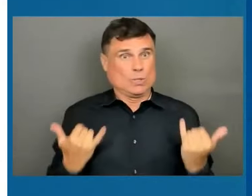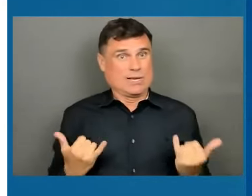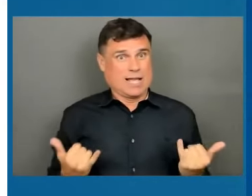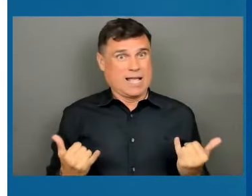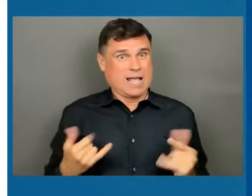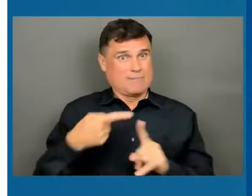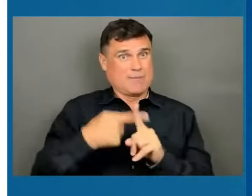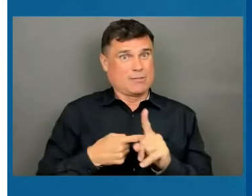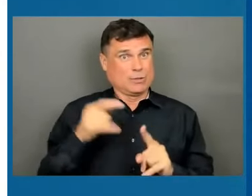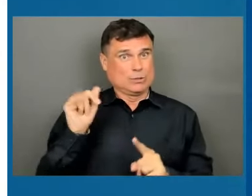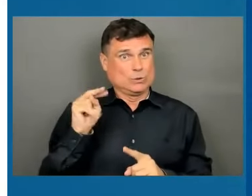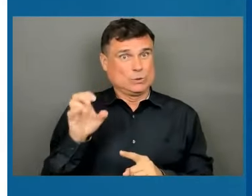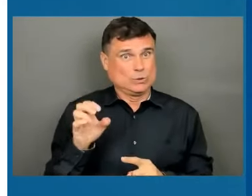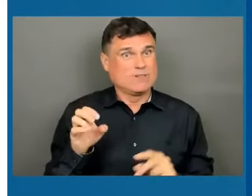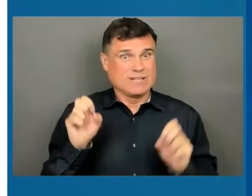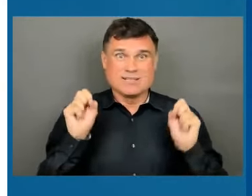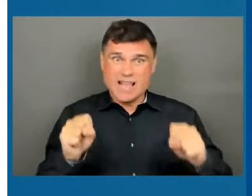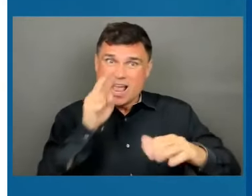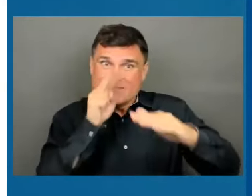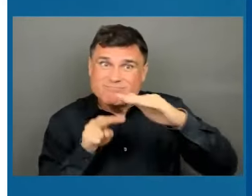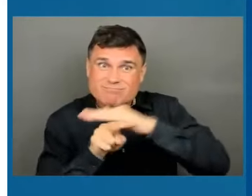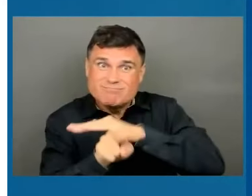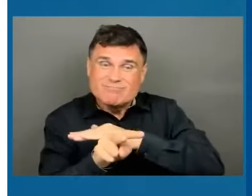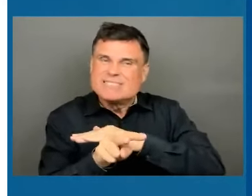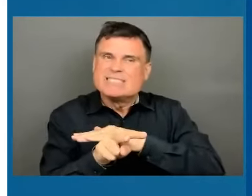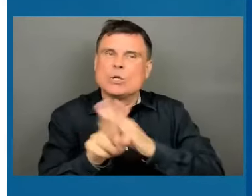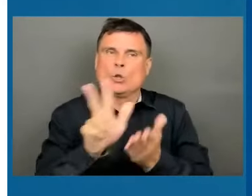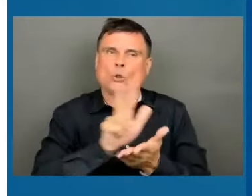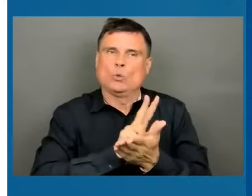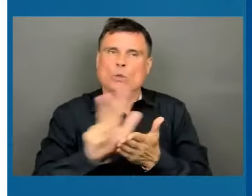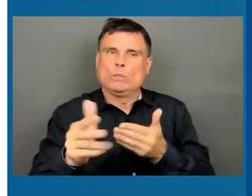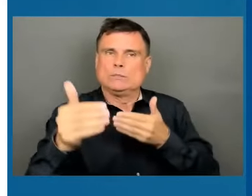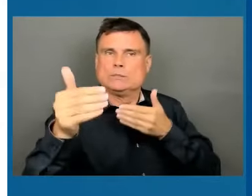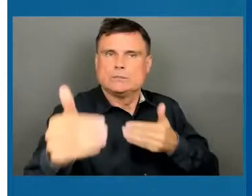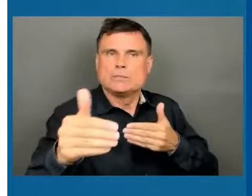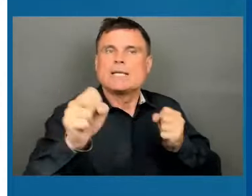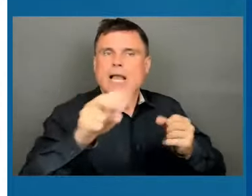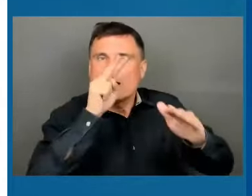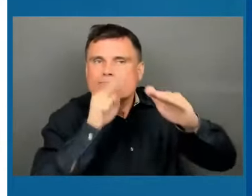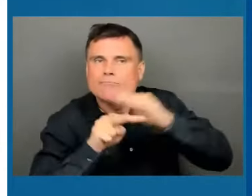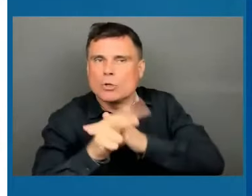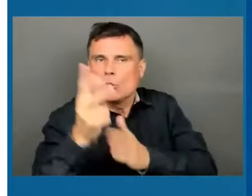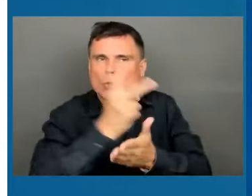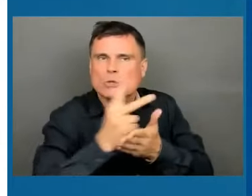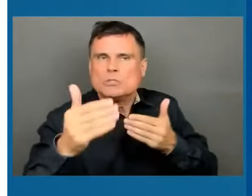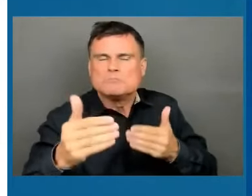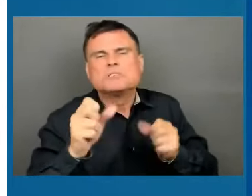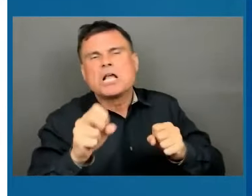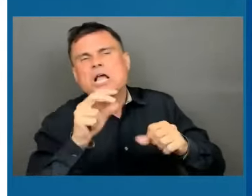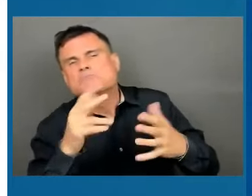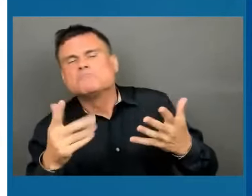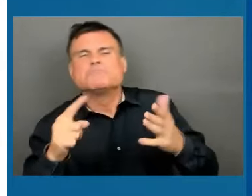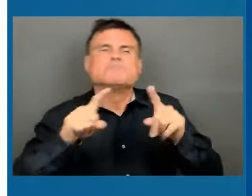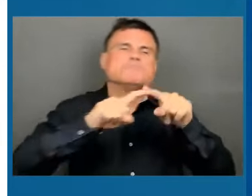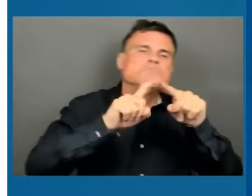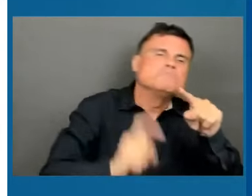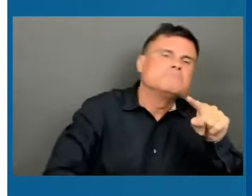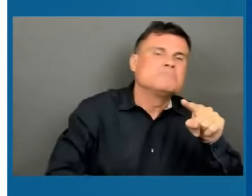that. But we can tell you in